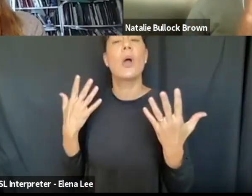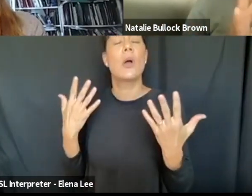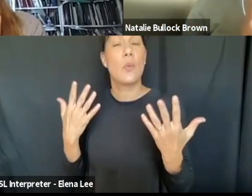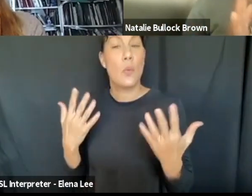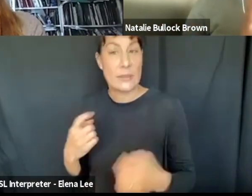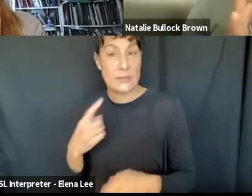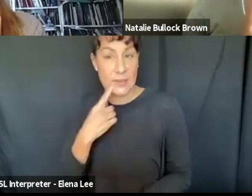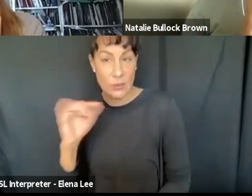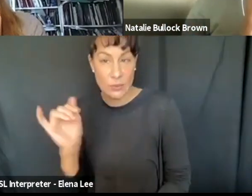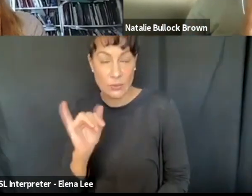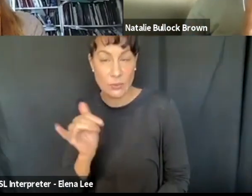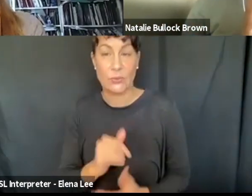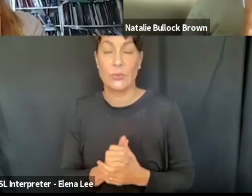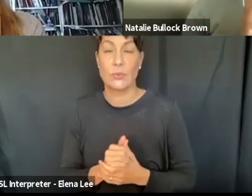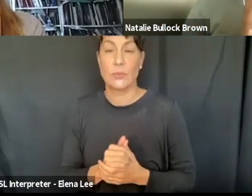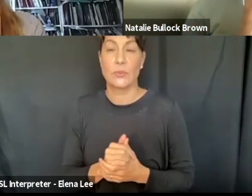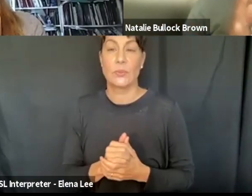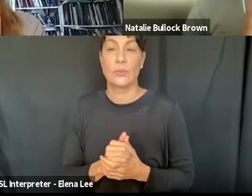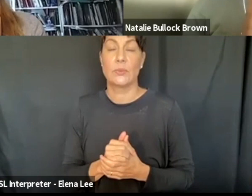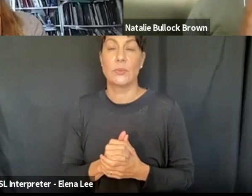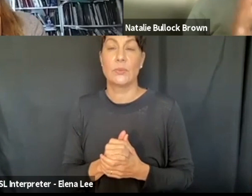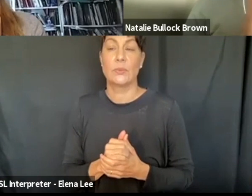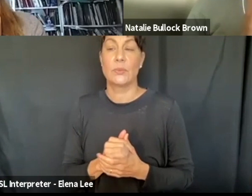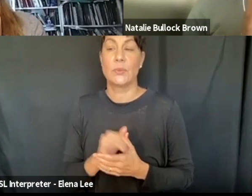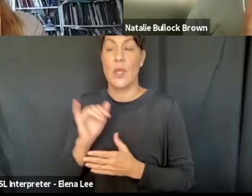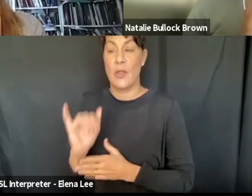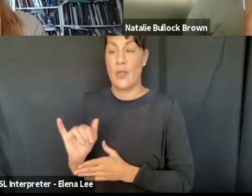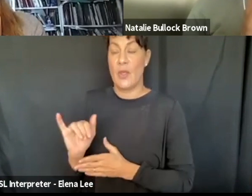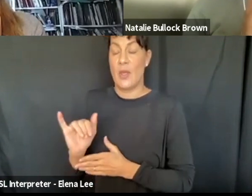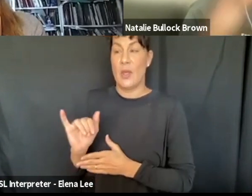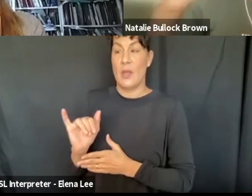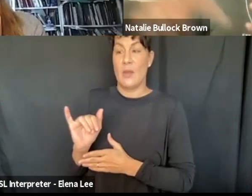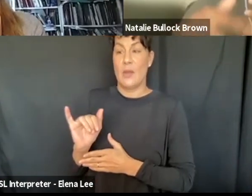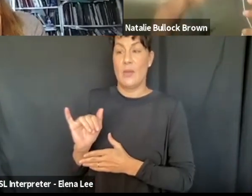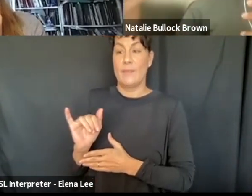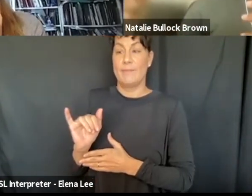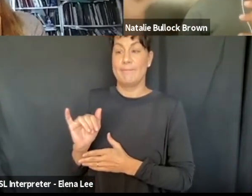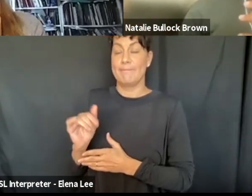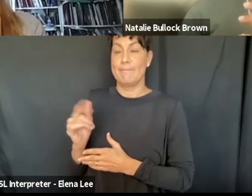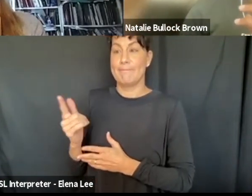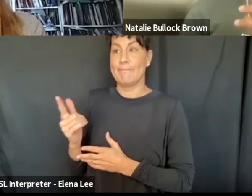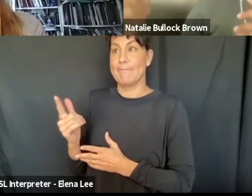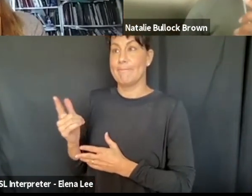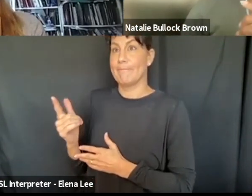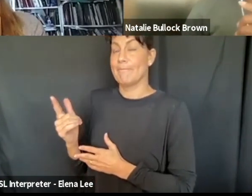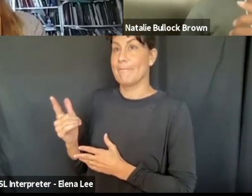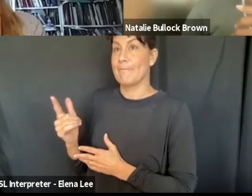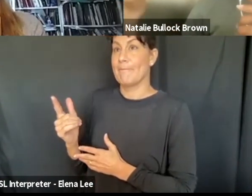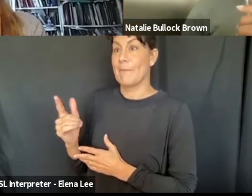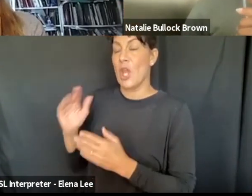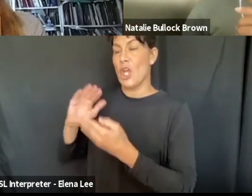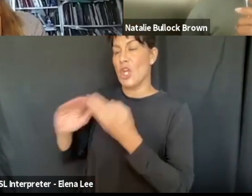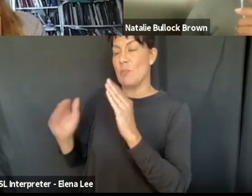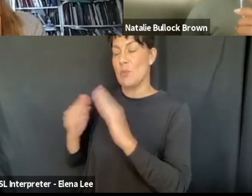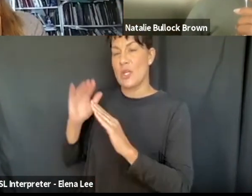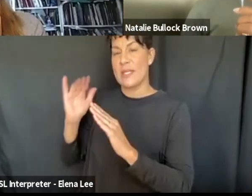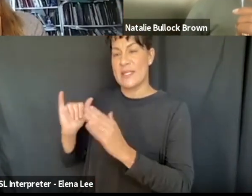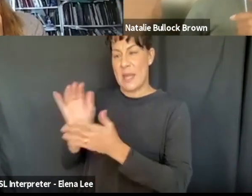the vulnerable communities that filmmakers often revisit over and over again to tell stories of trauma,